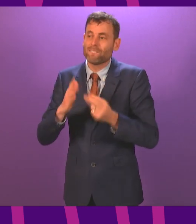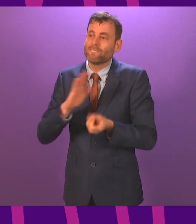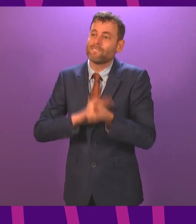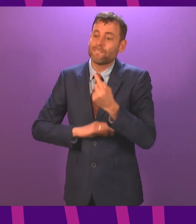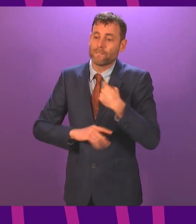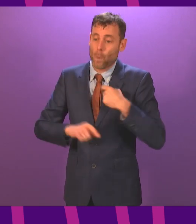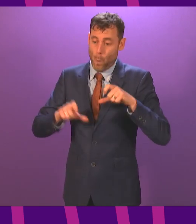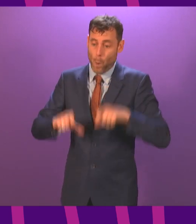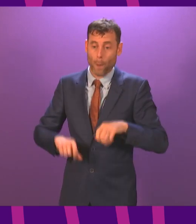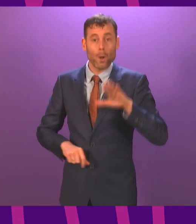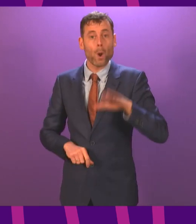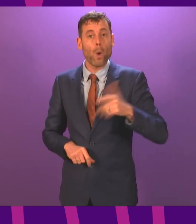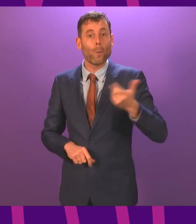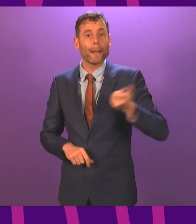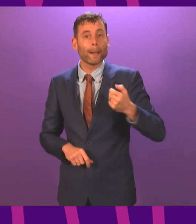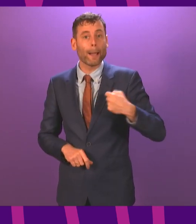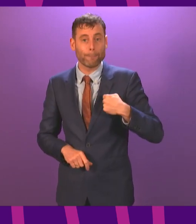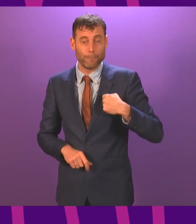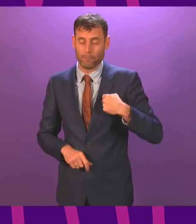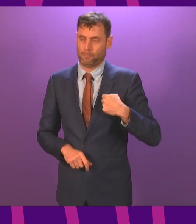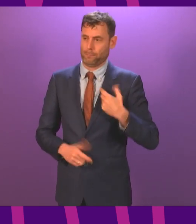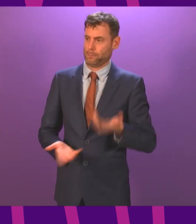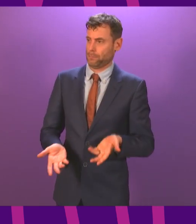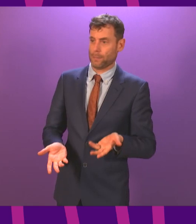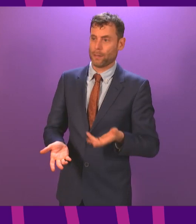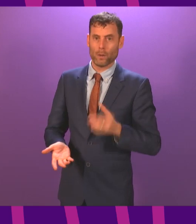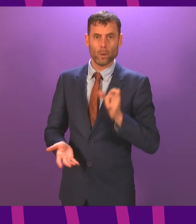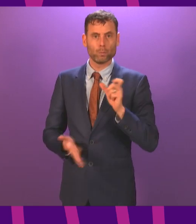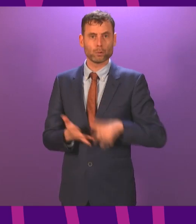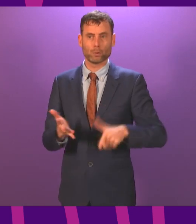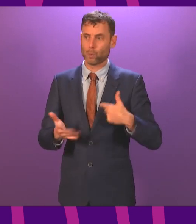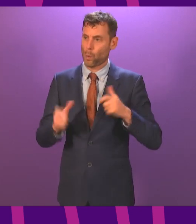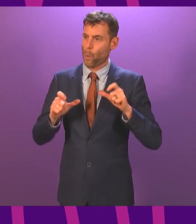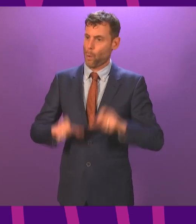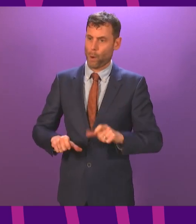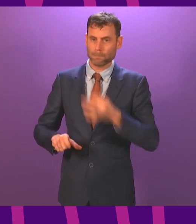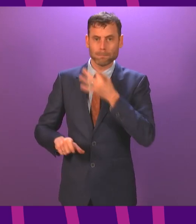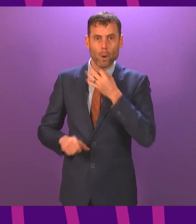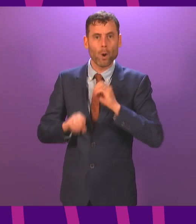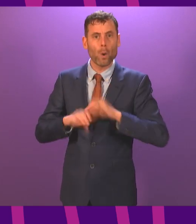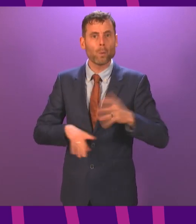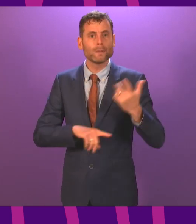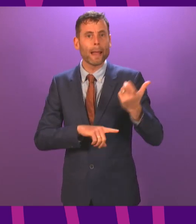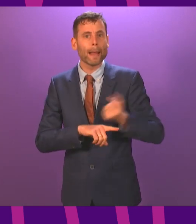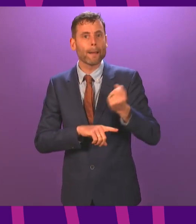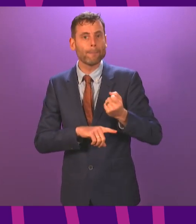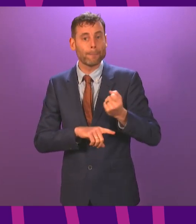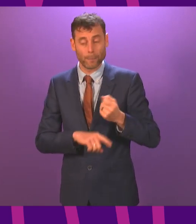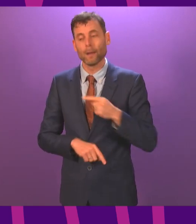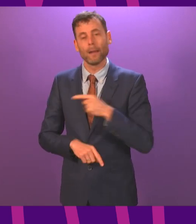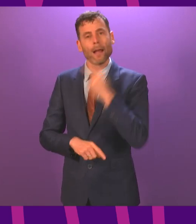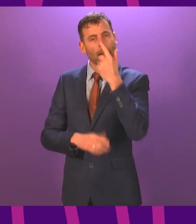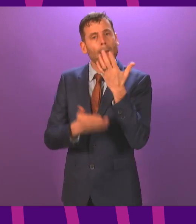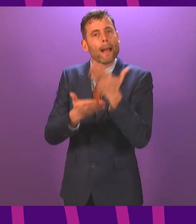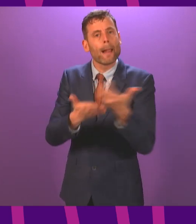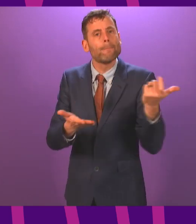in which that is not possible, particularly for those on low incomes. I take this opportunity to thank businesses across the country. This is an incredibly